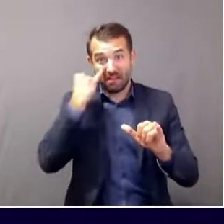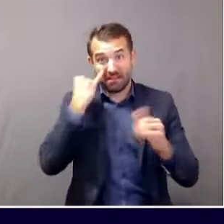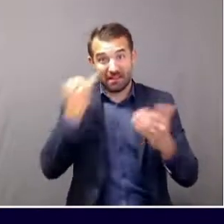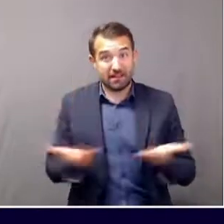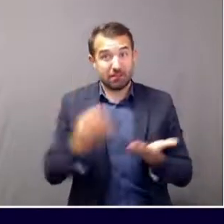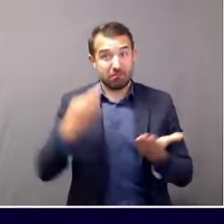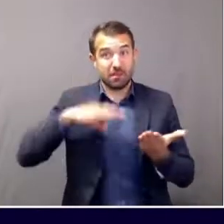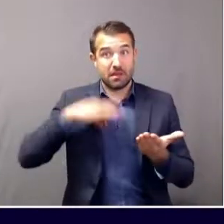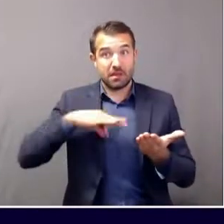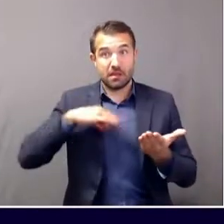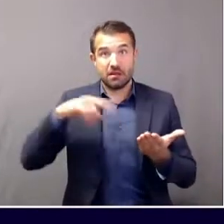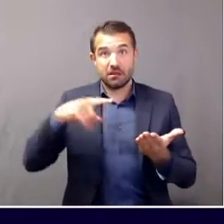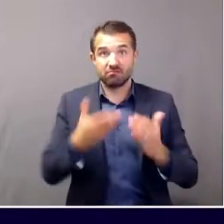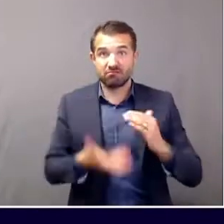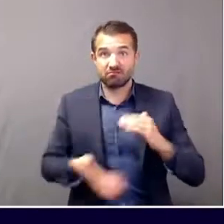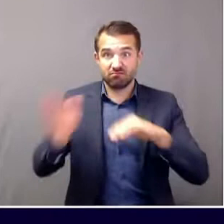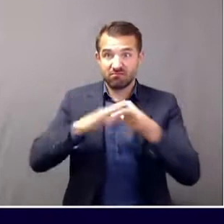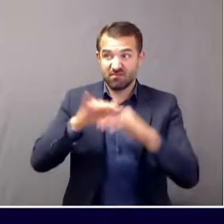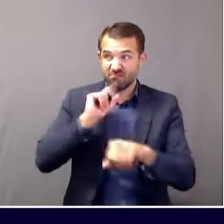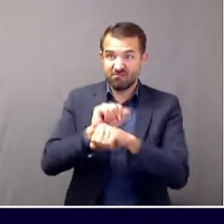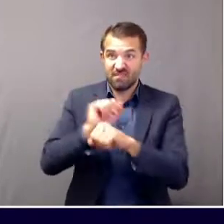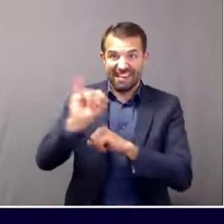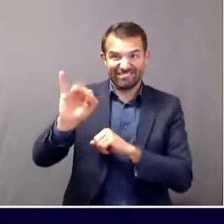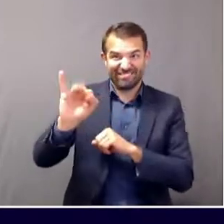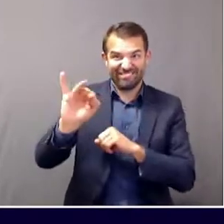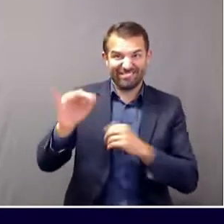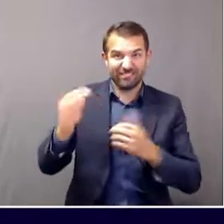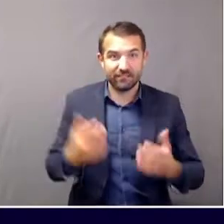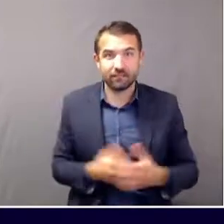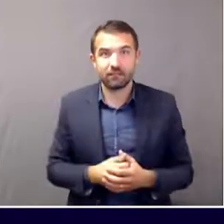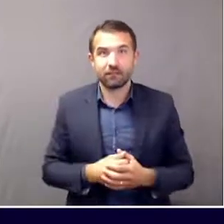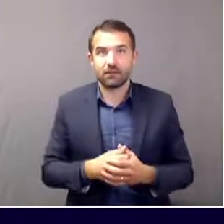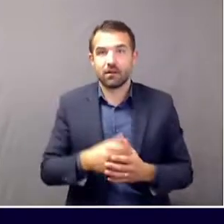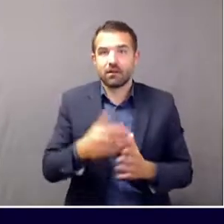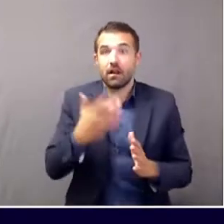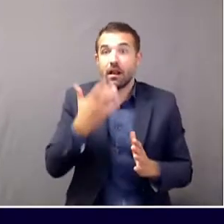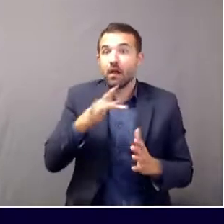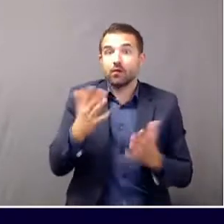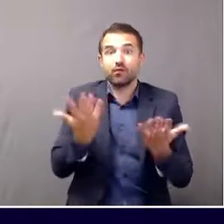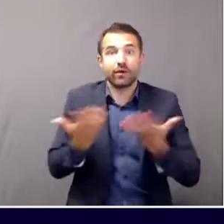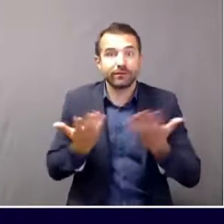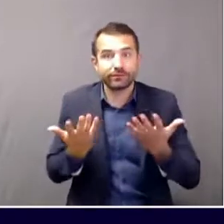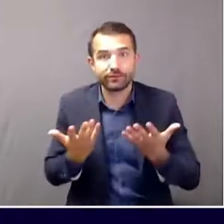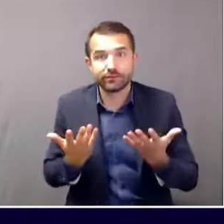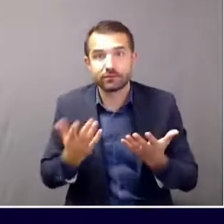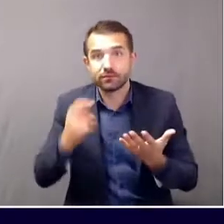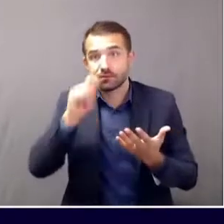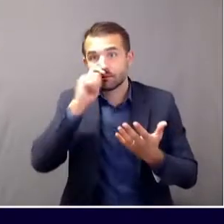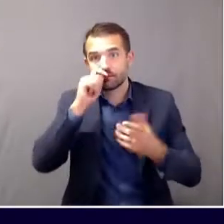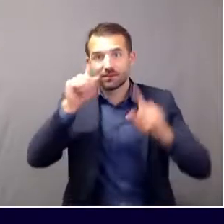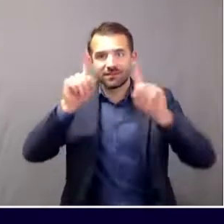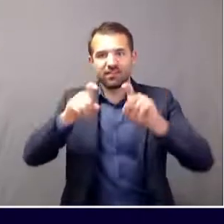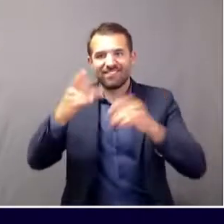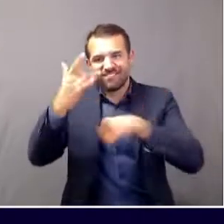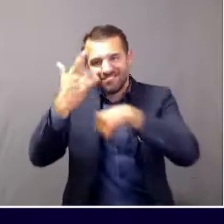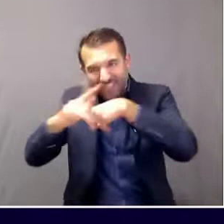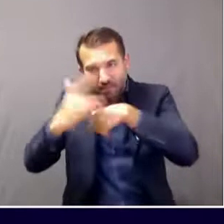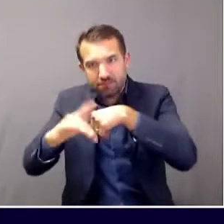as well as our strong force of contact tracers number in one